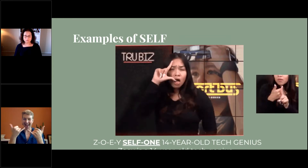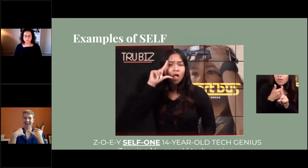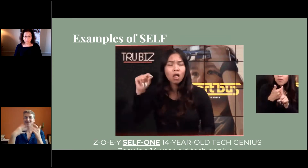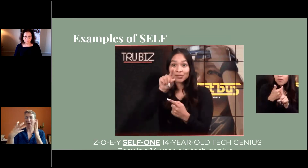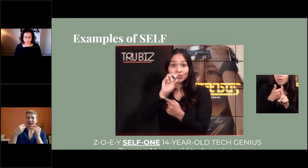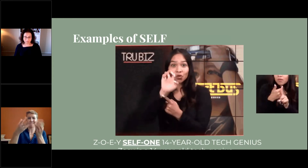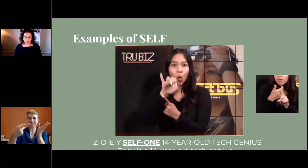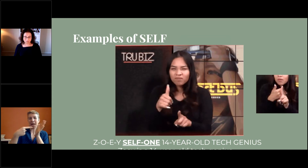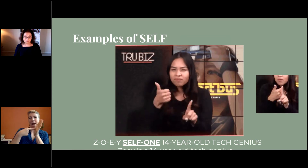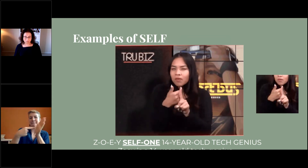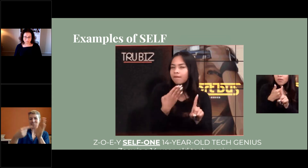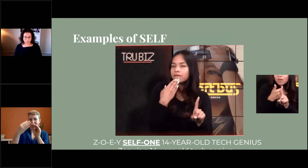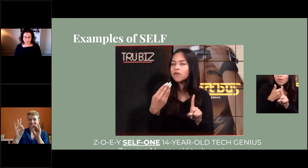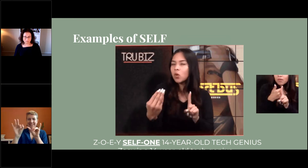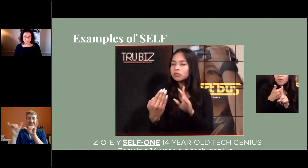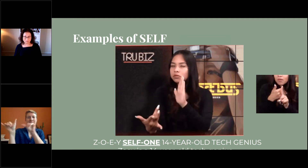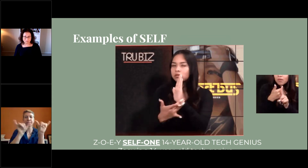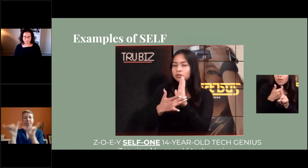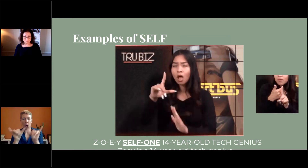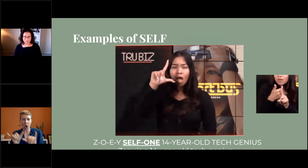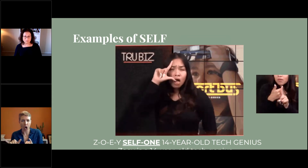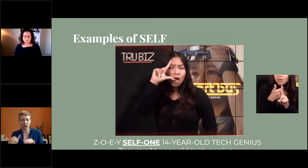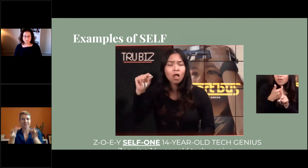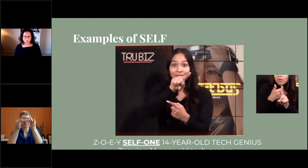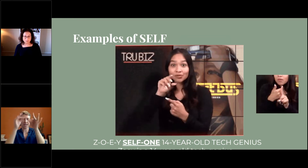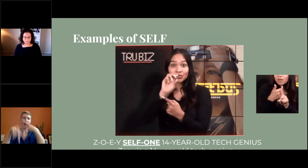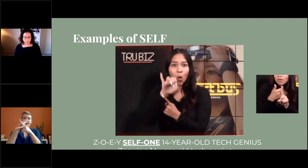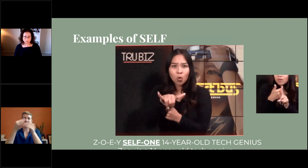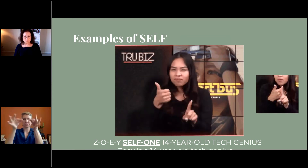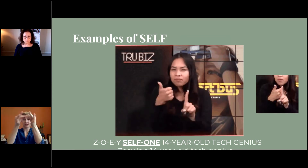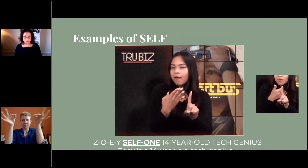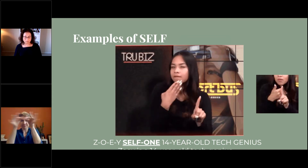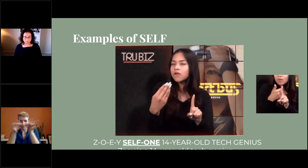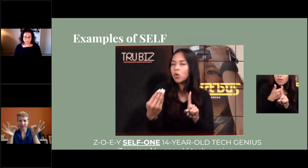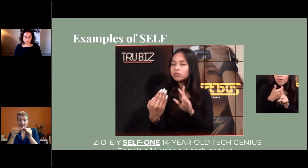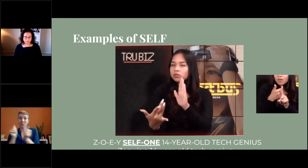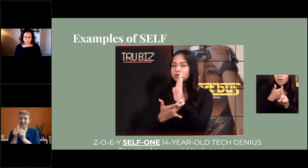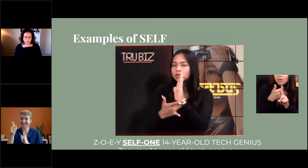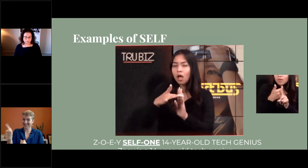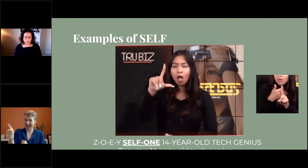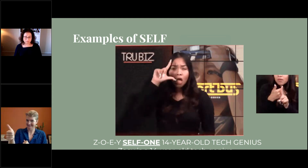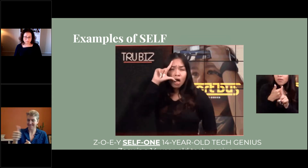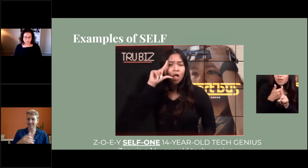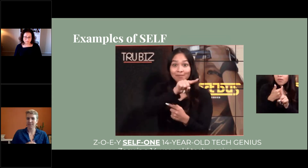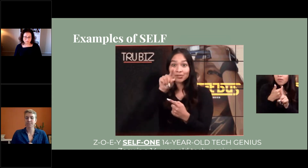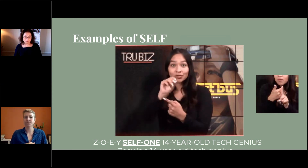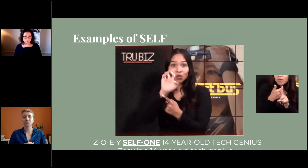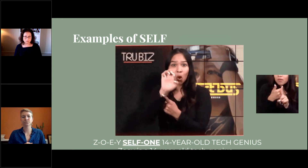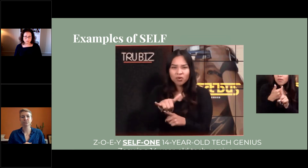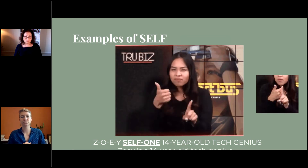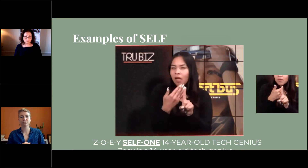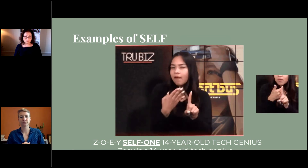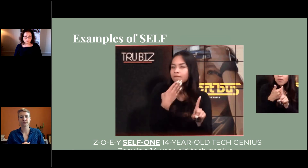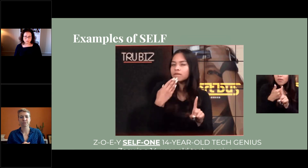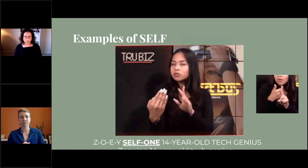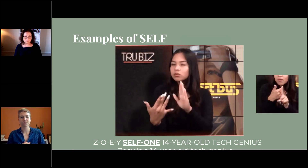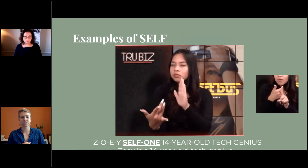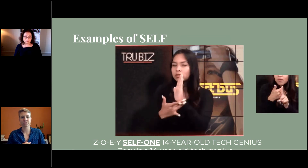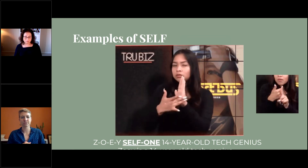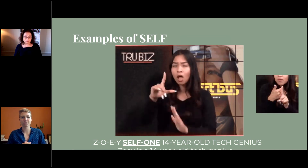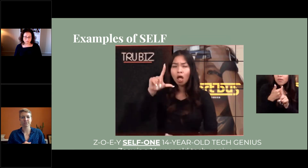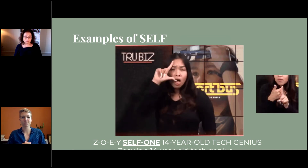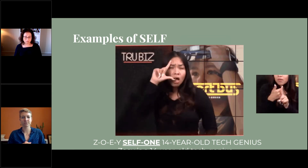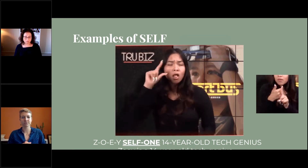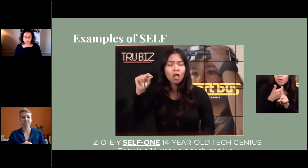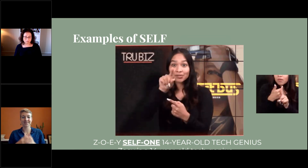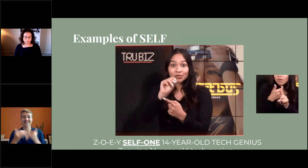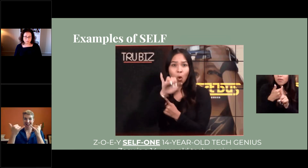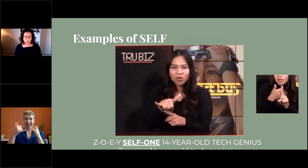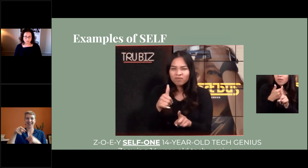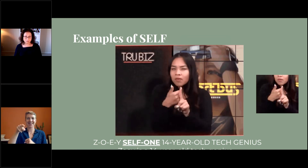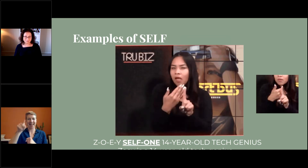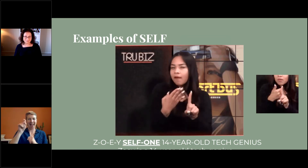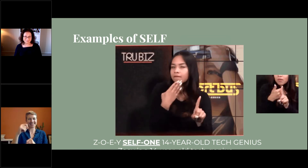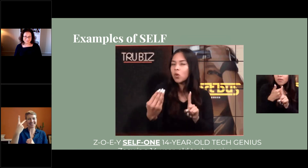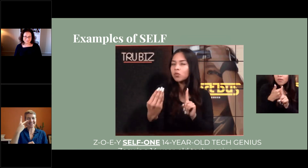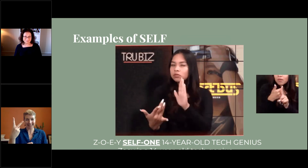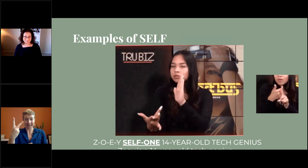So now, I would like to show you some examples, similar types of sentences with the sign SELF.